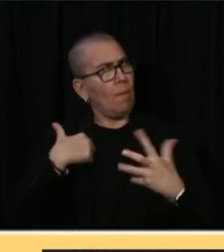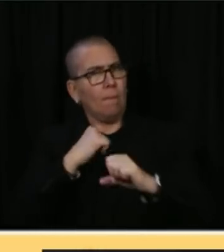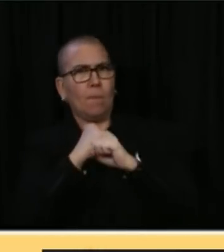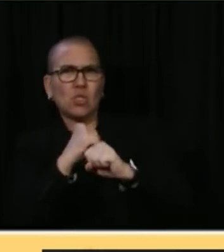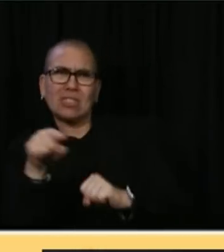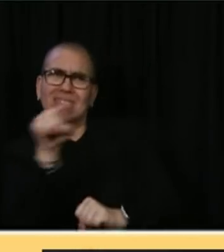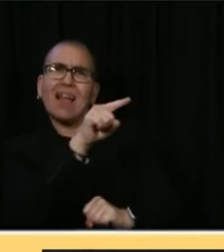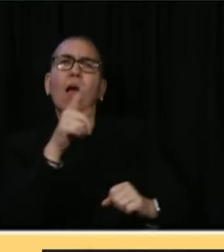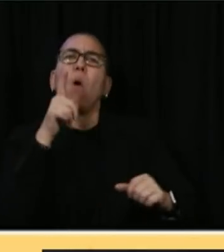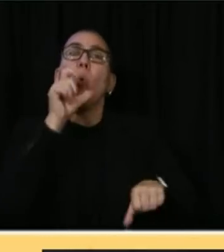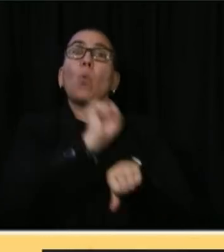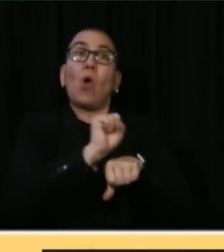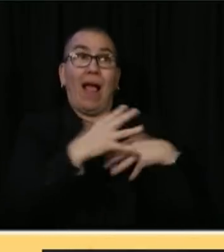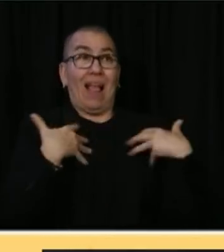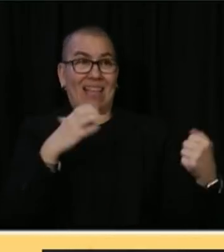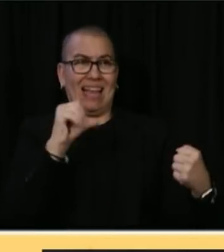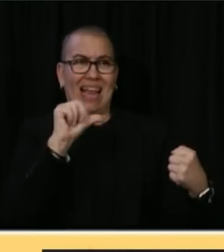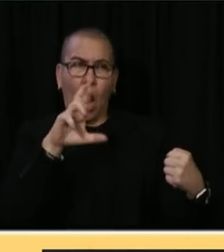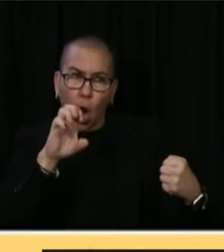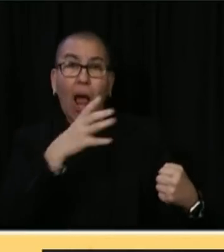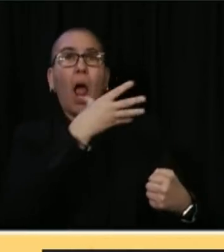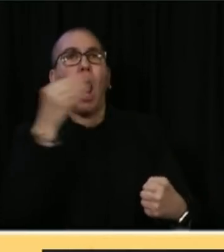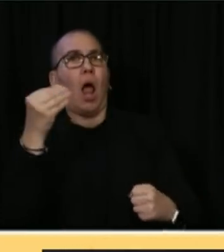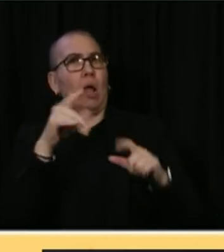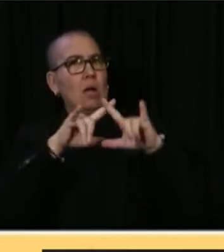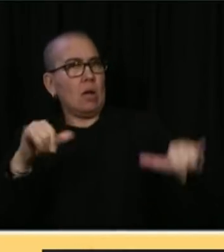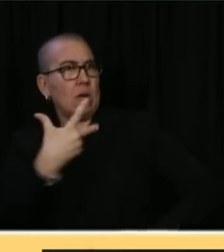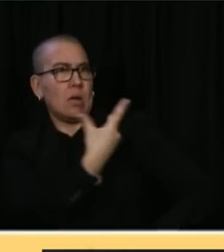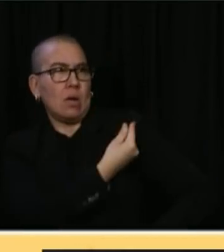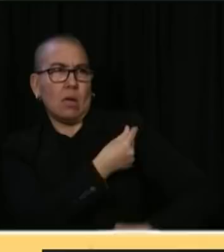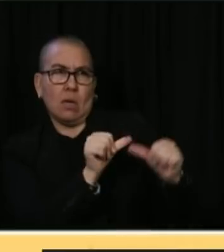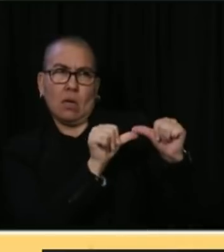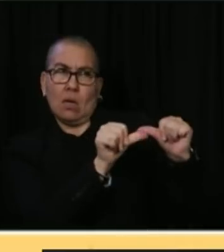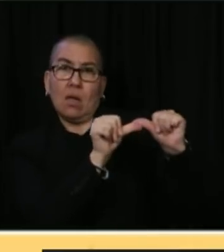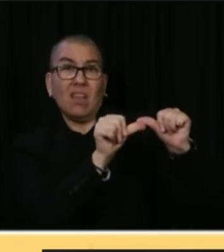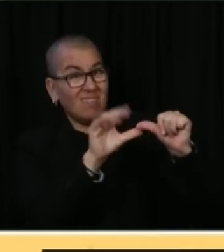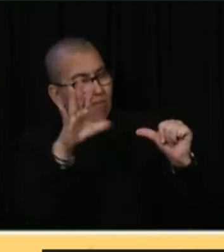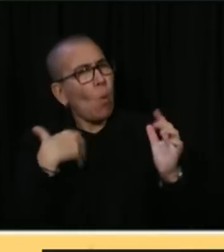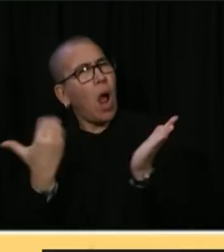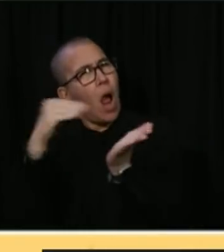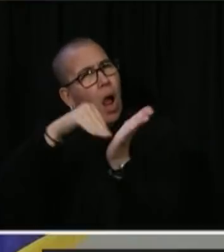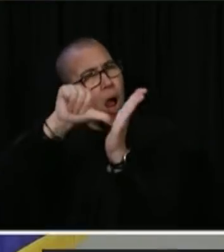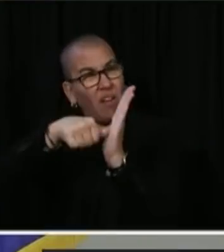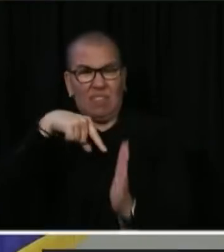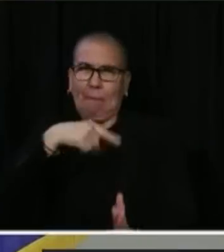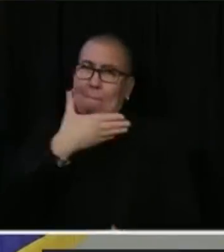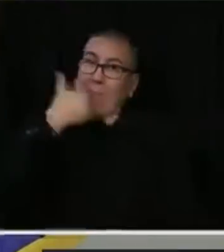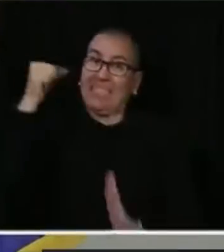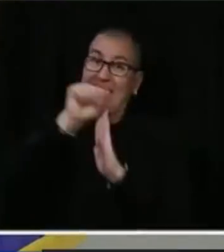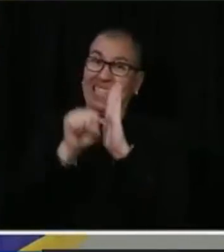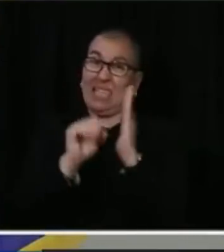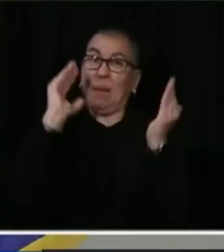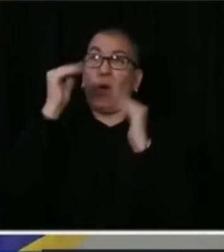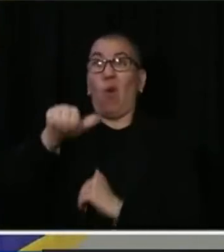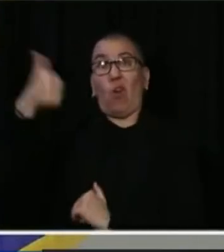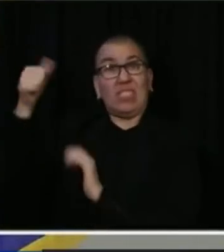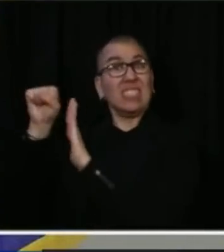SUMMER AND THIS IS IN FRONT OF US RIGHT NOW.